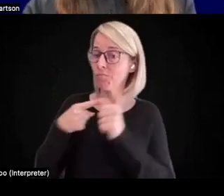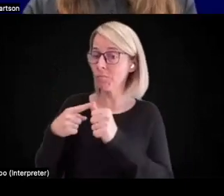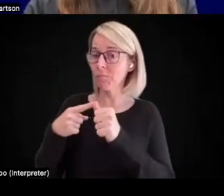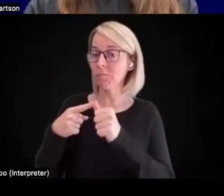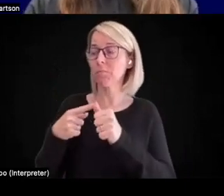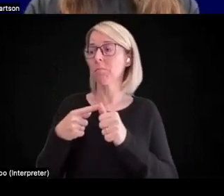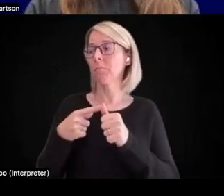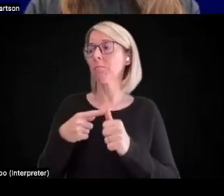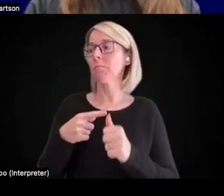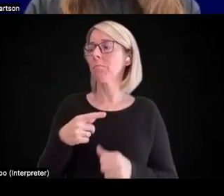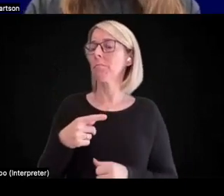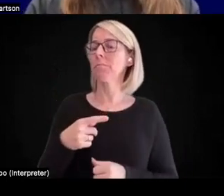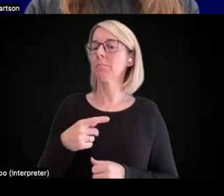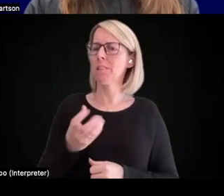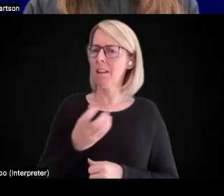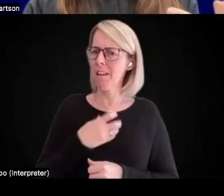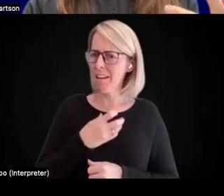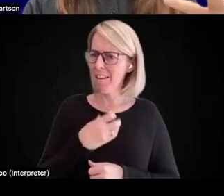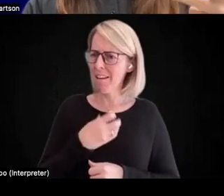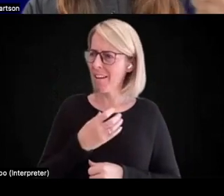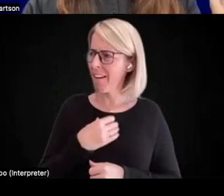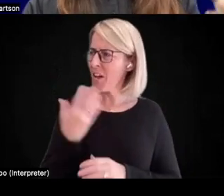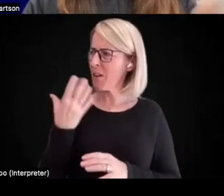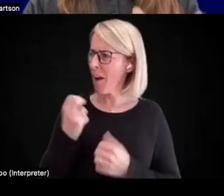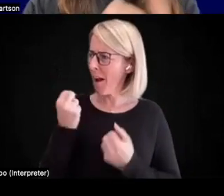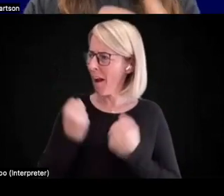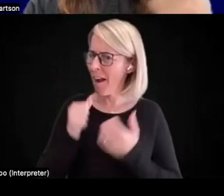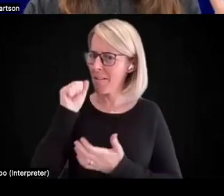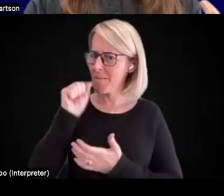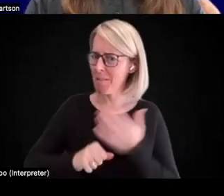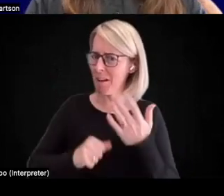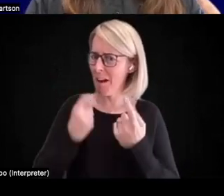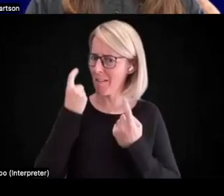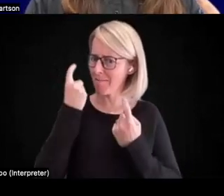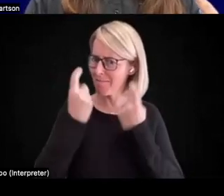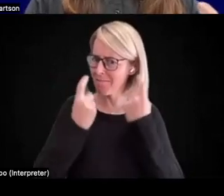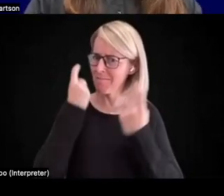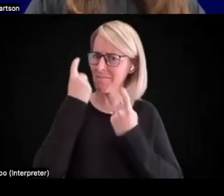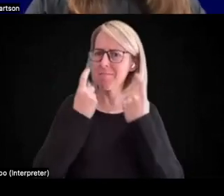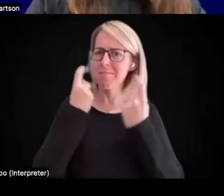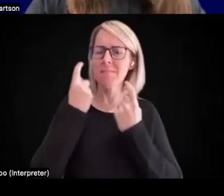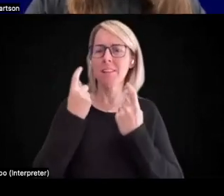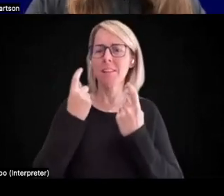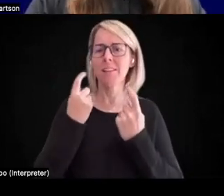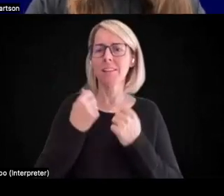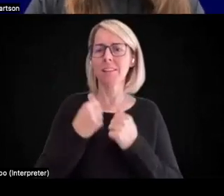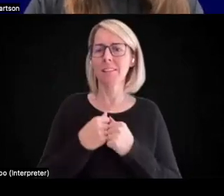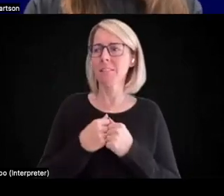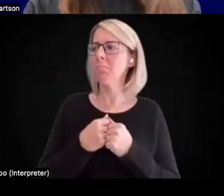you're thinking of buying a new car?", but the response then might go, "What type of car are you